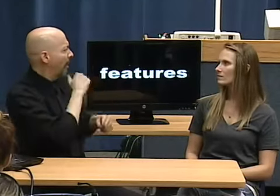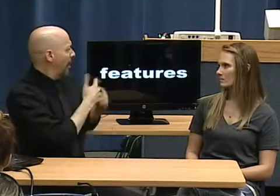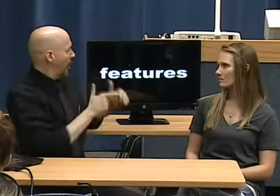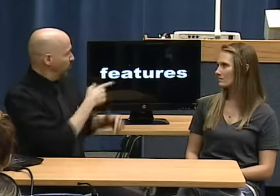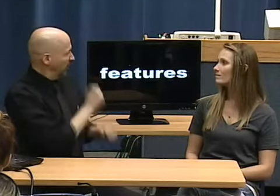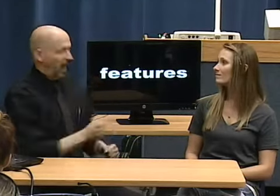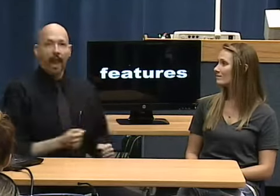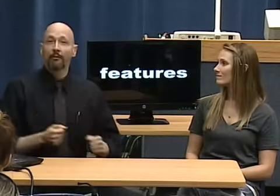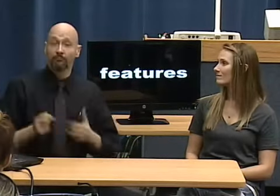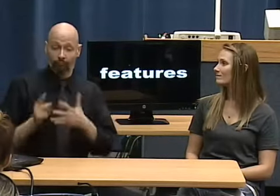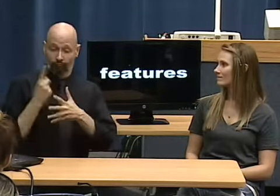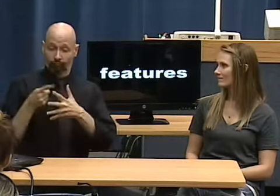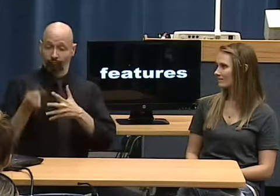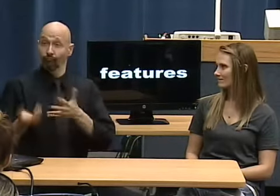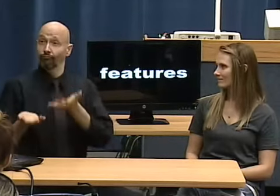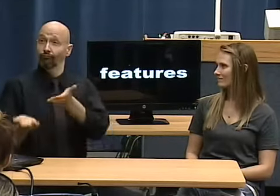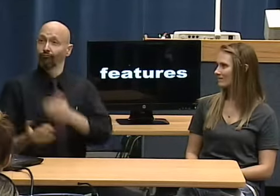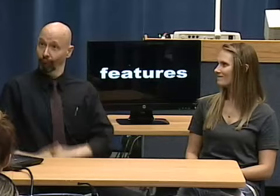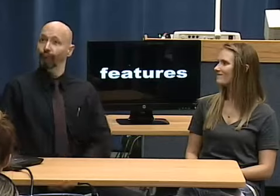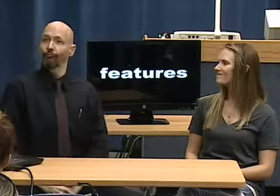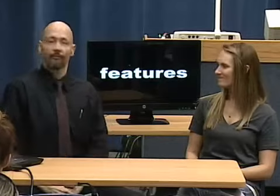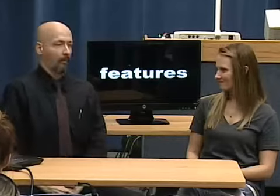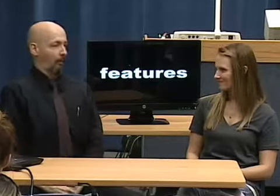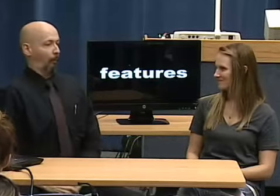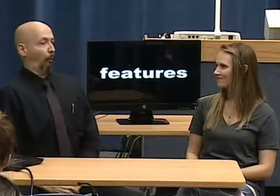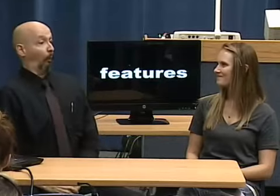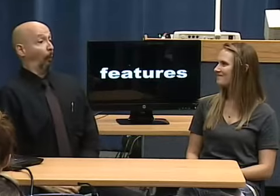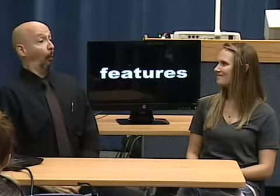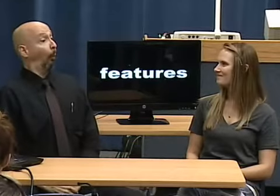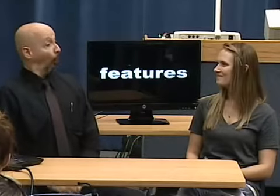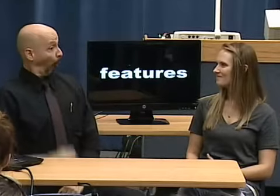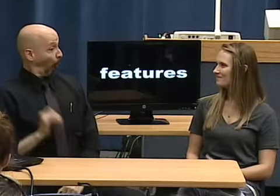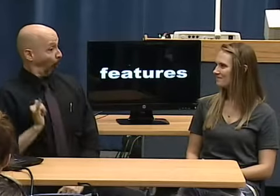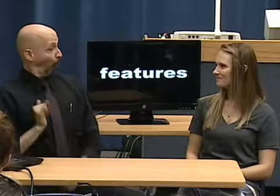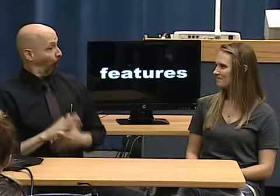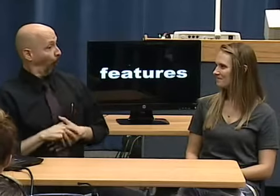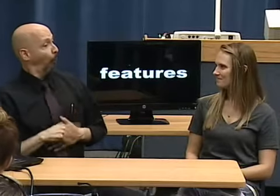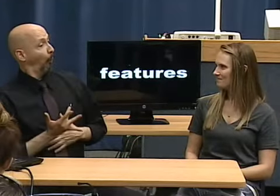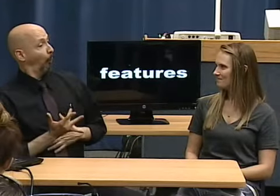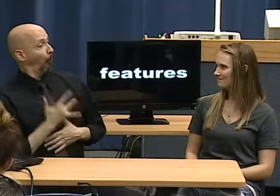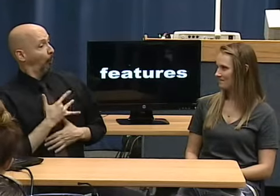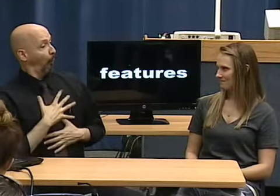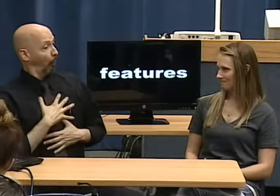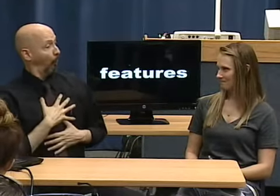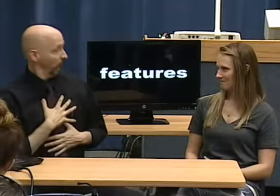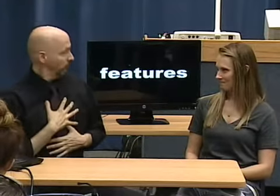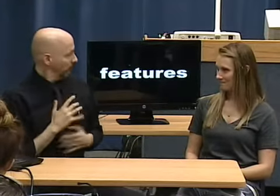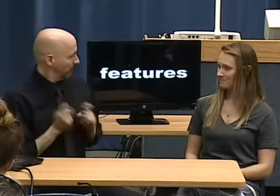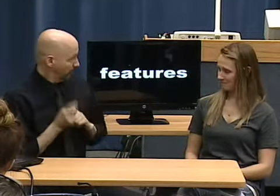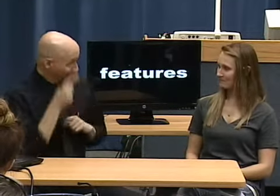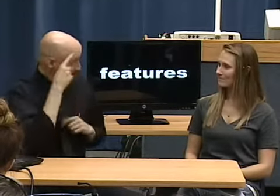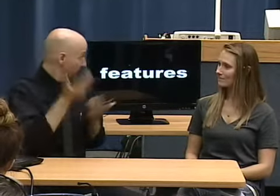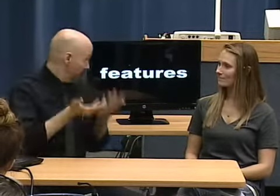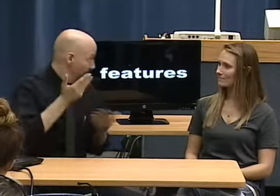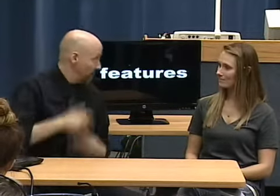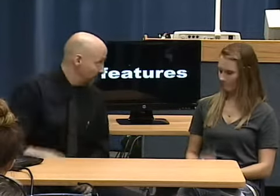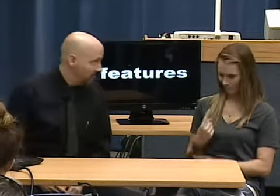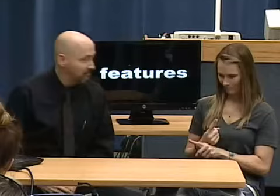"Sign language isn't a language," you can reply, "Here are the features of language it has." "Oh, I see! I take it back." You can maybe change their mind.